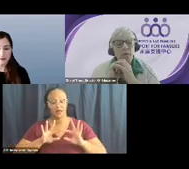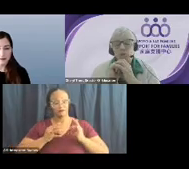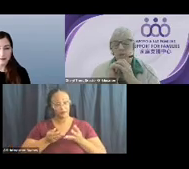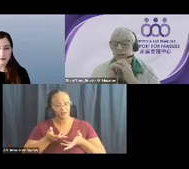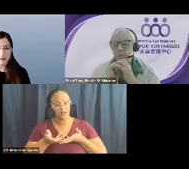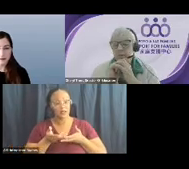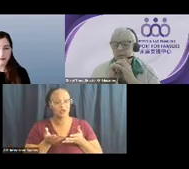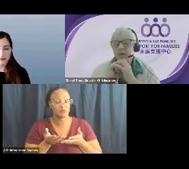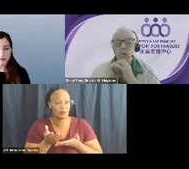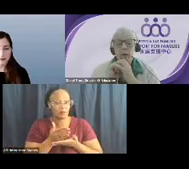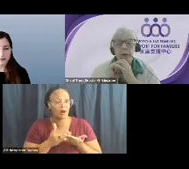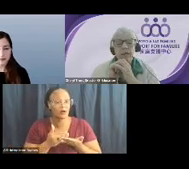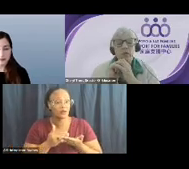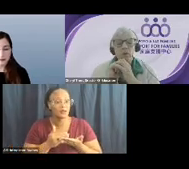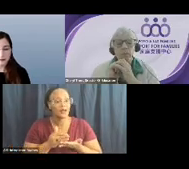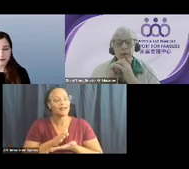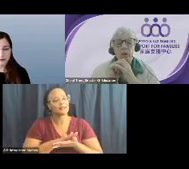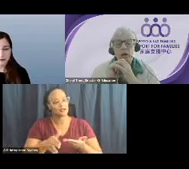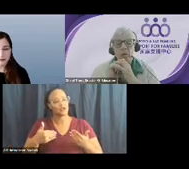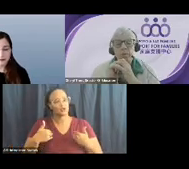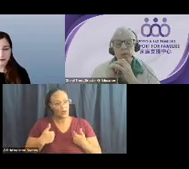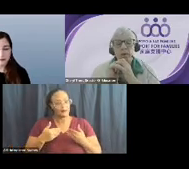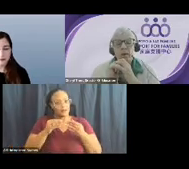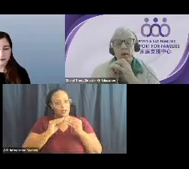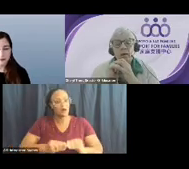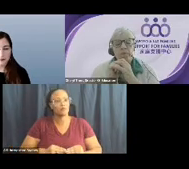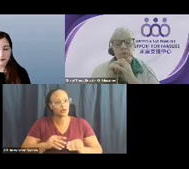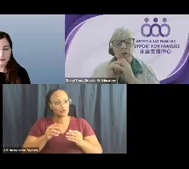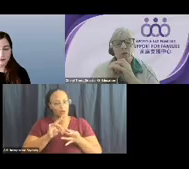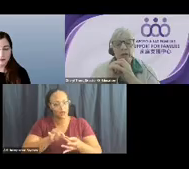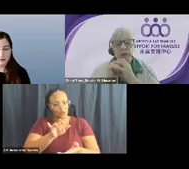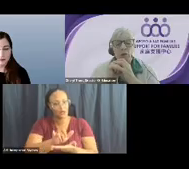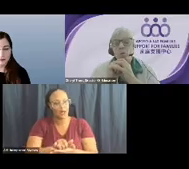is really helpful in helping us think, wow, we need to do a better job of, you know,